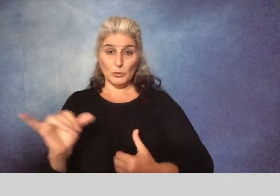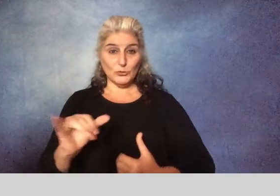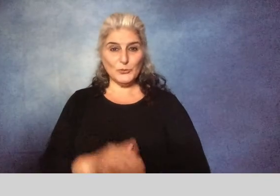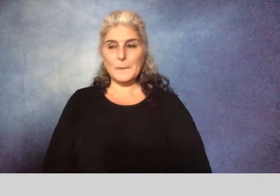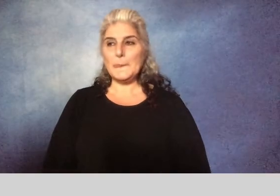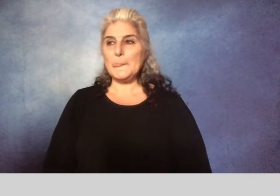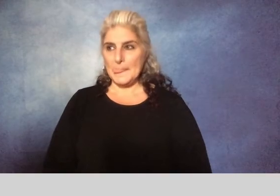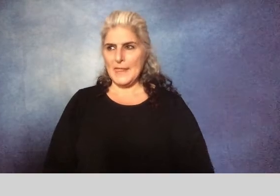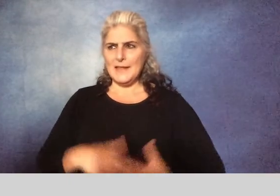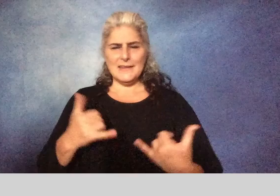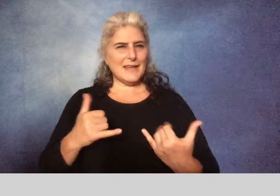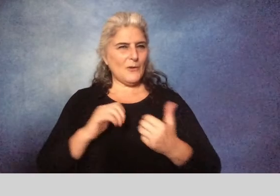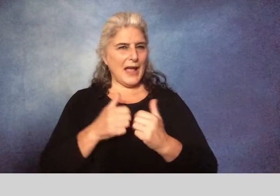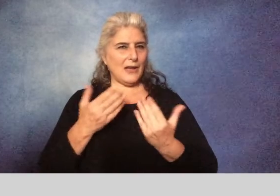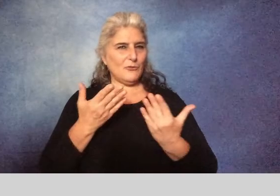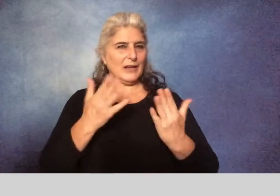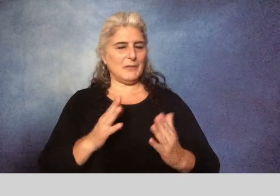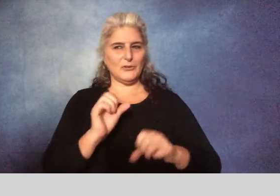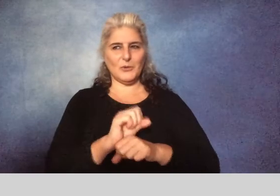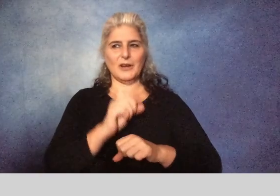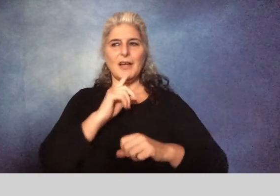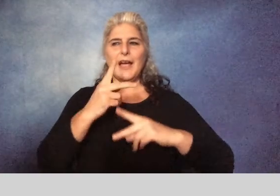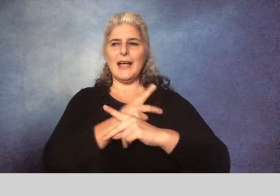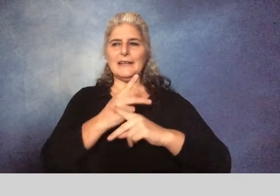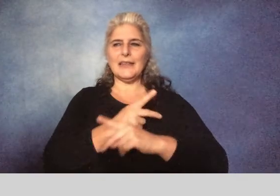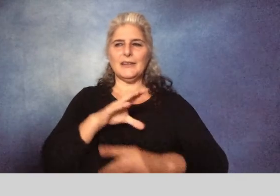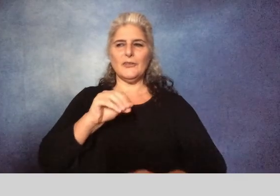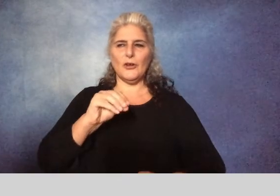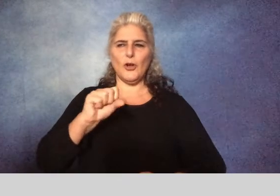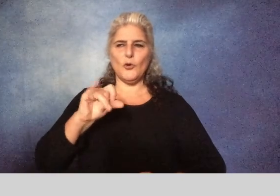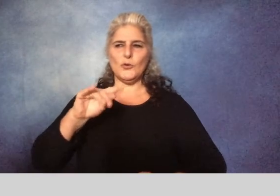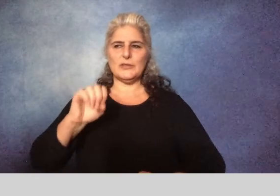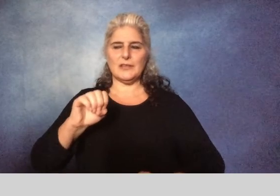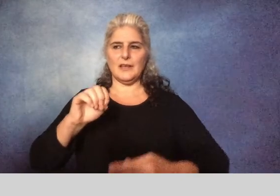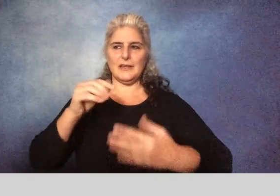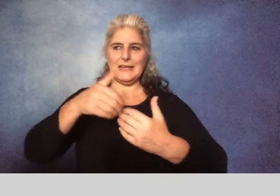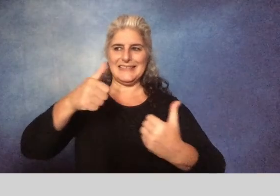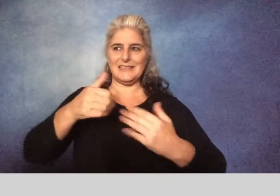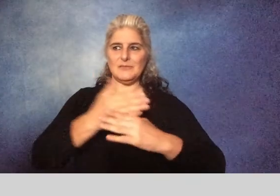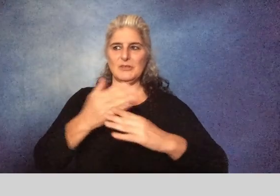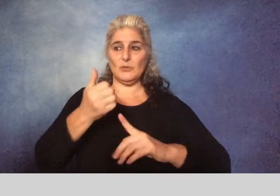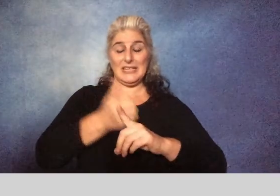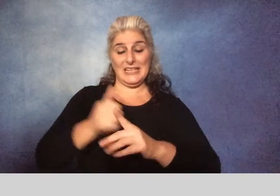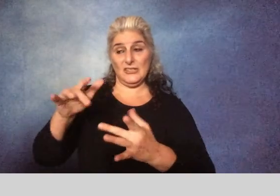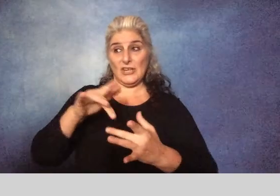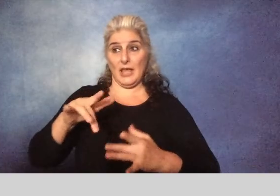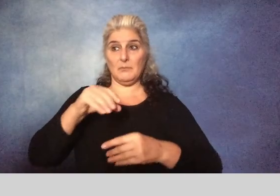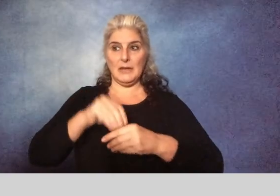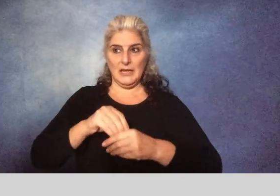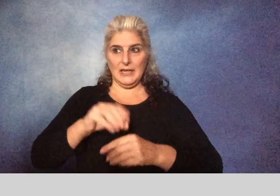To do this, I calculated the cosine distance between each album in the seven-dimensional space. Then, I selected the five albums